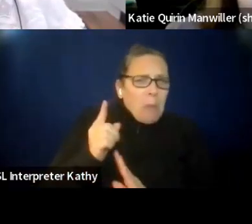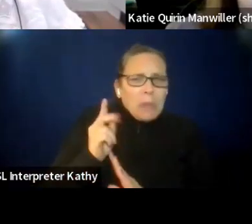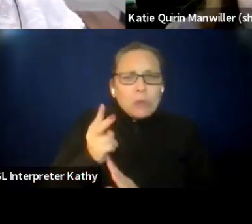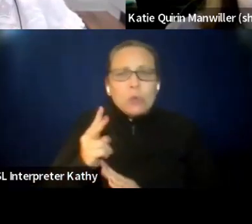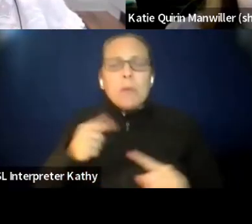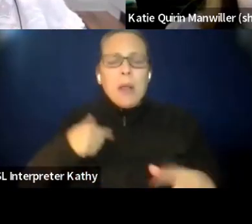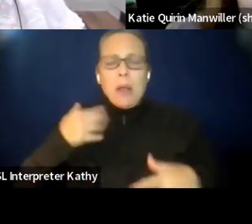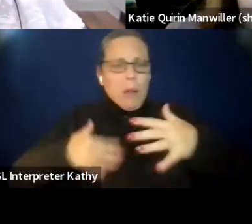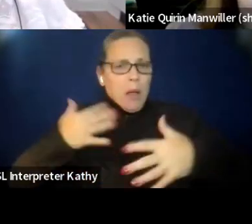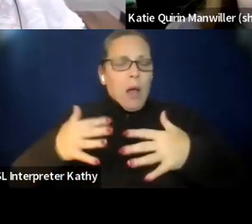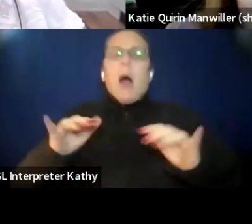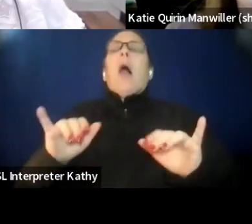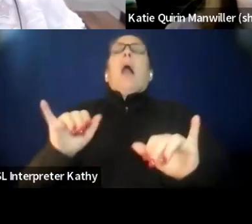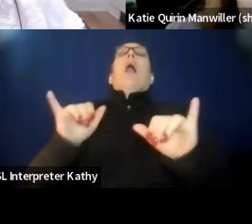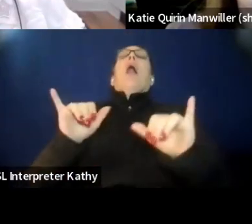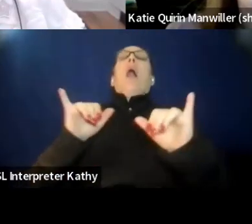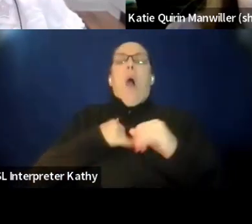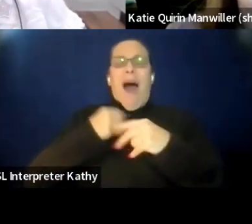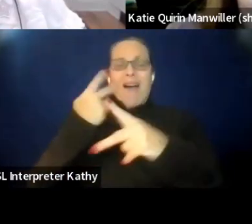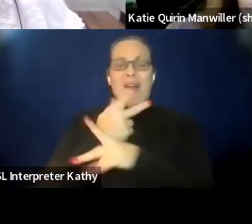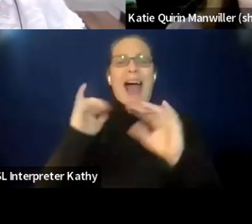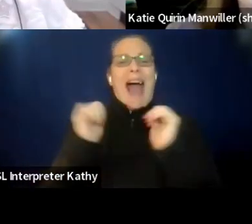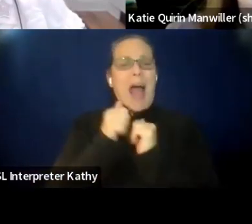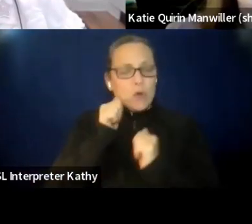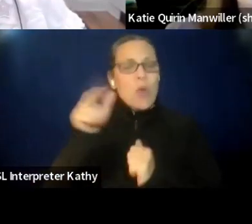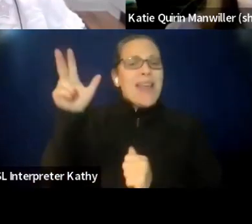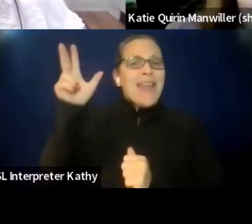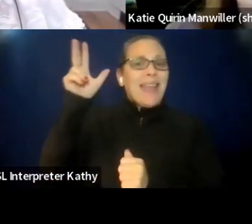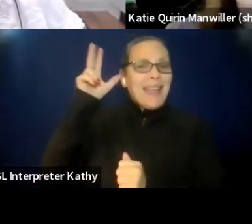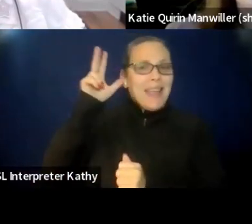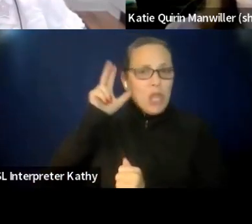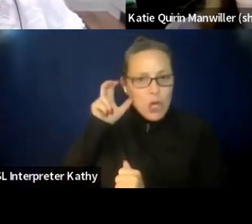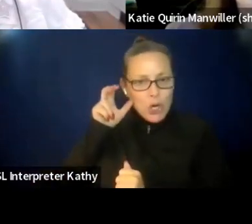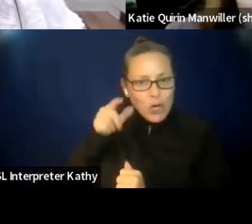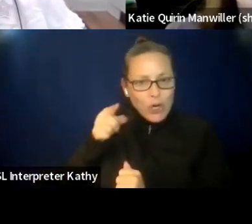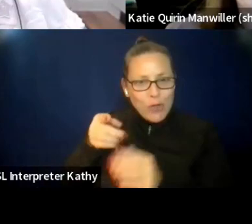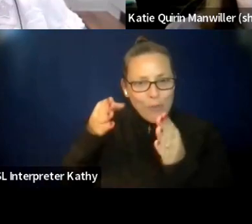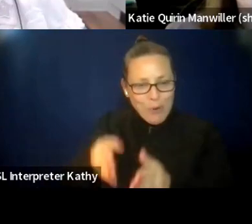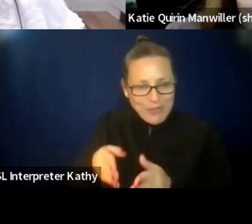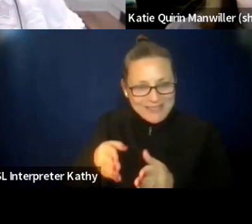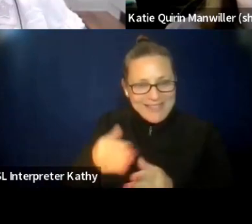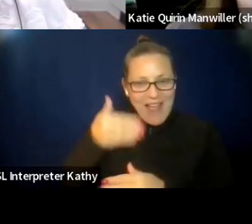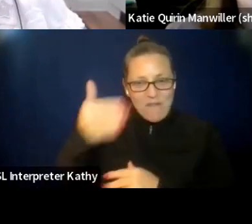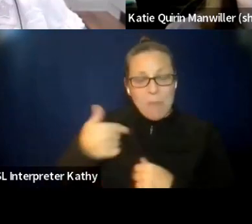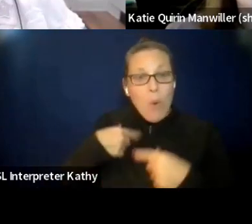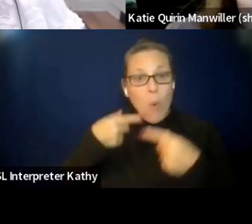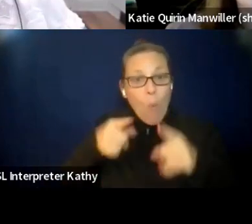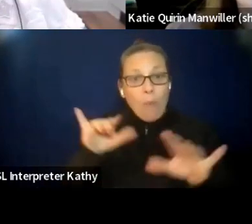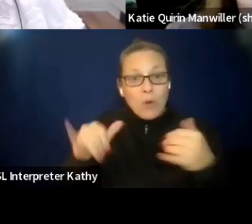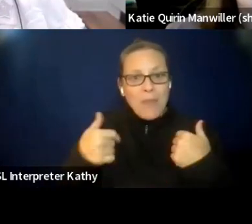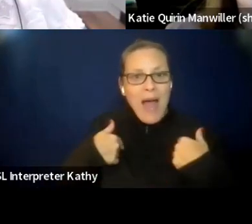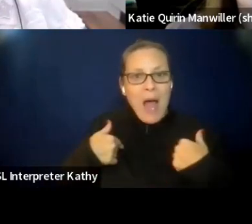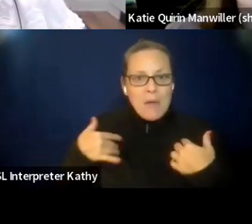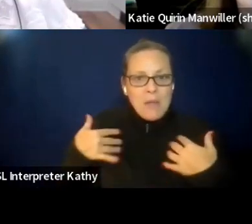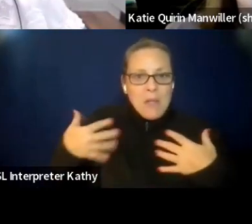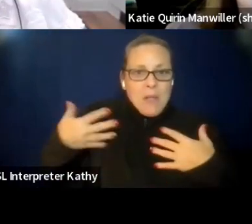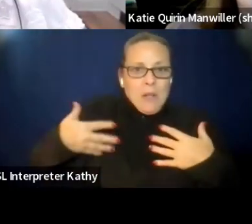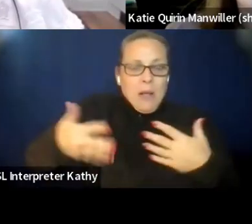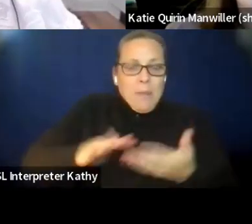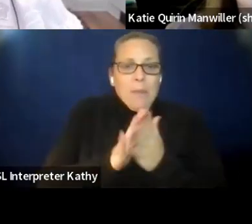quickly someone is speaking. And so it takes me a good minute or two to kind of figure out how to hear the person in front of me, and while I'm doing that,